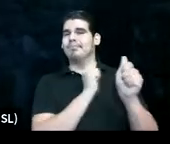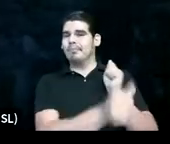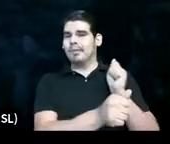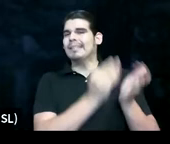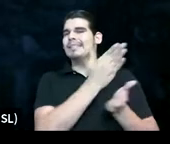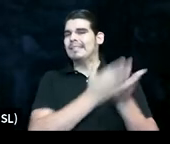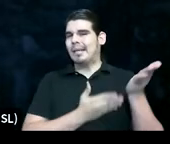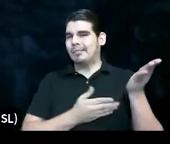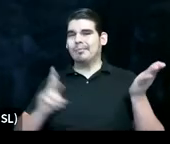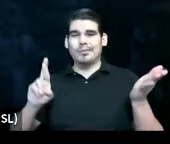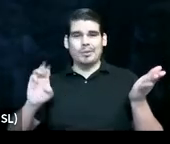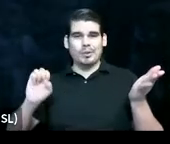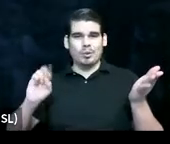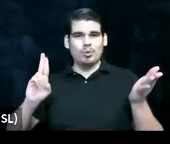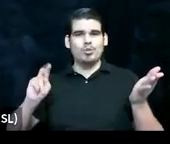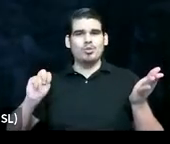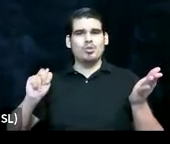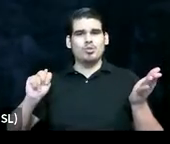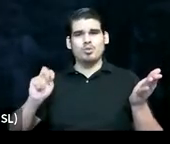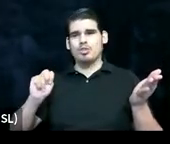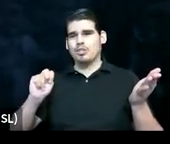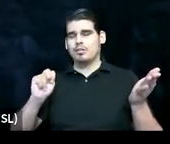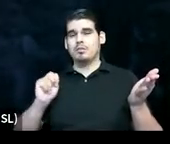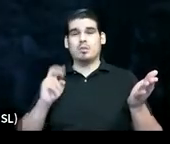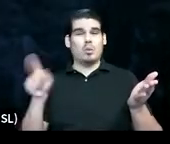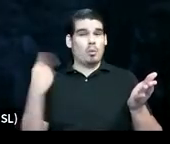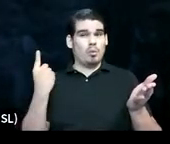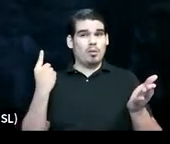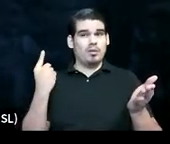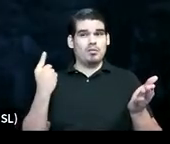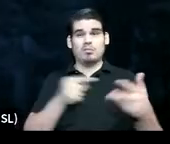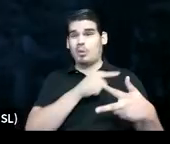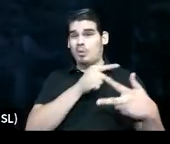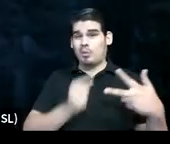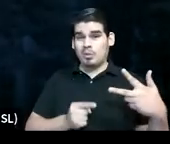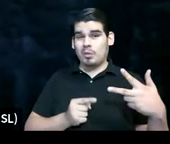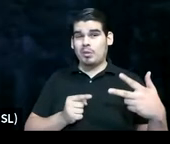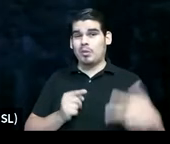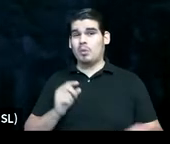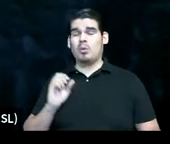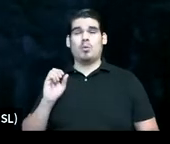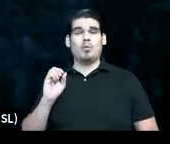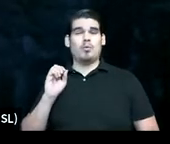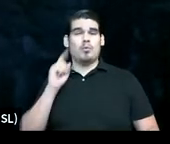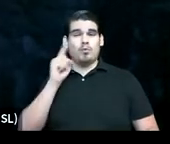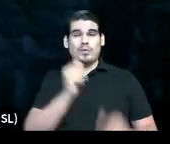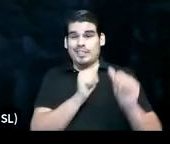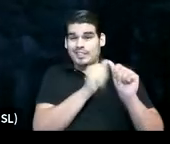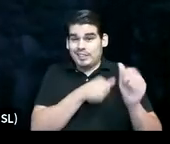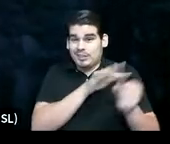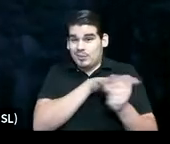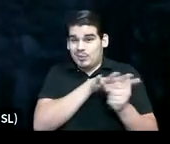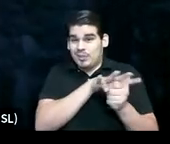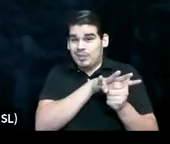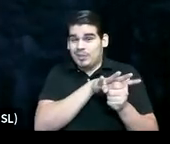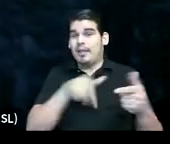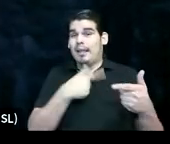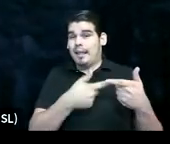resolution forward or from or how many resolutions can a region push to legislation.